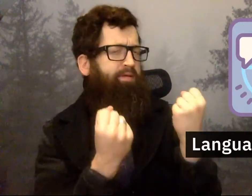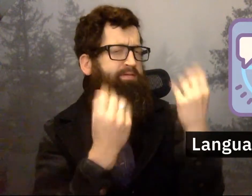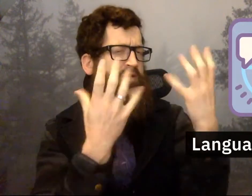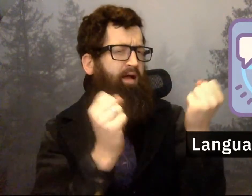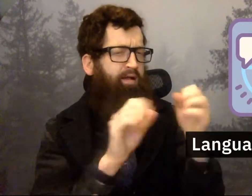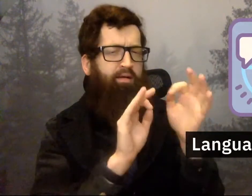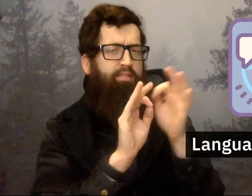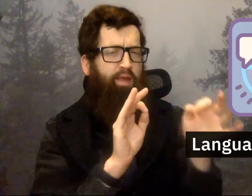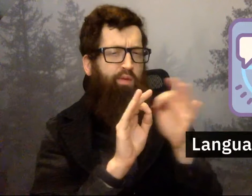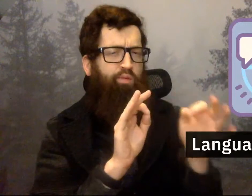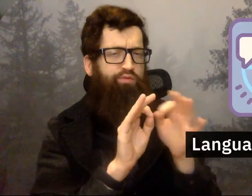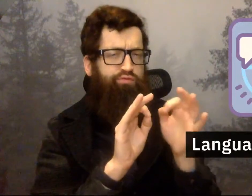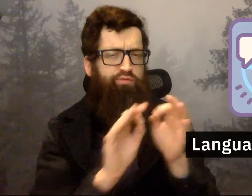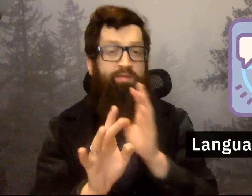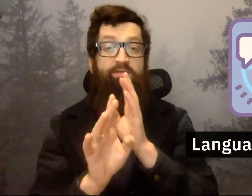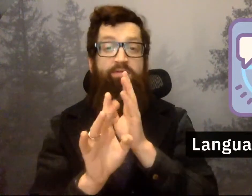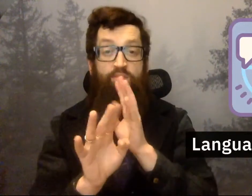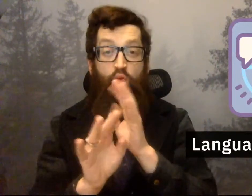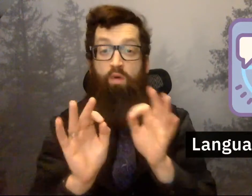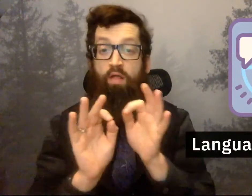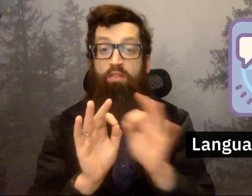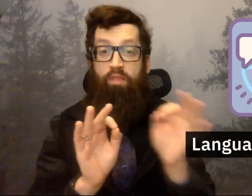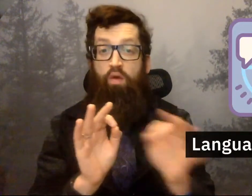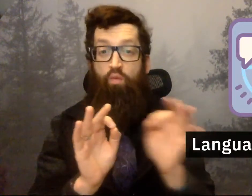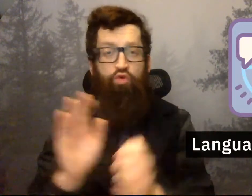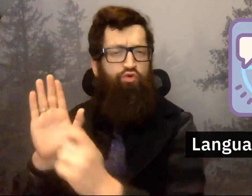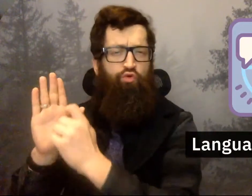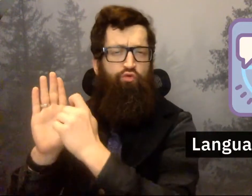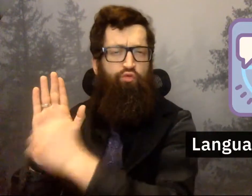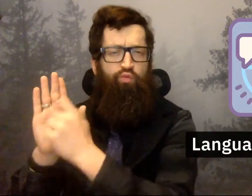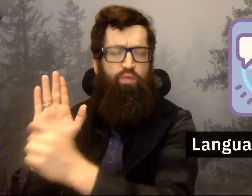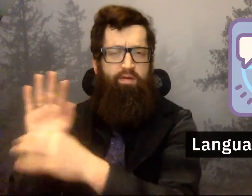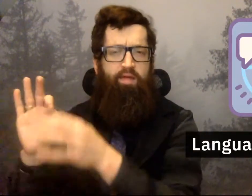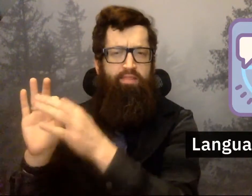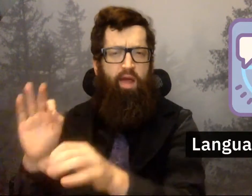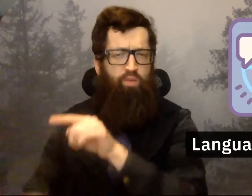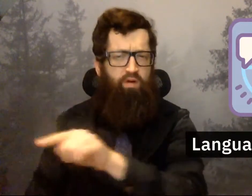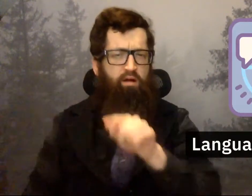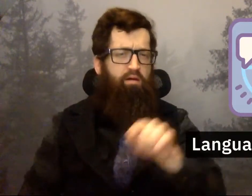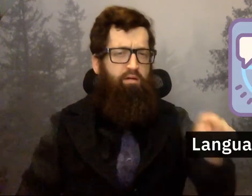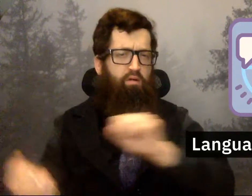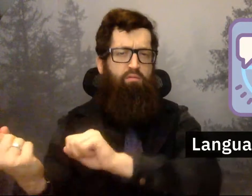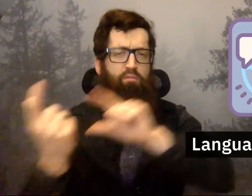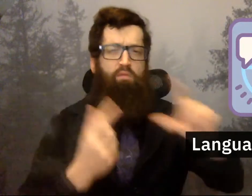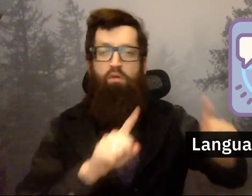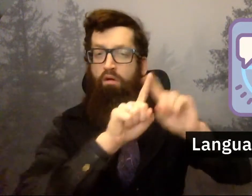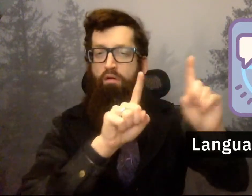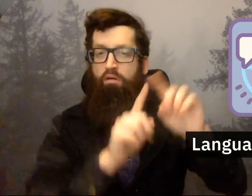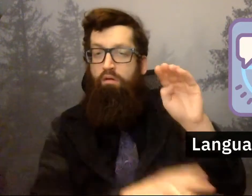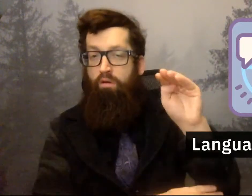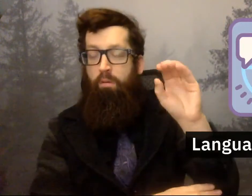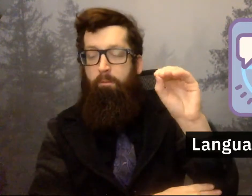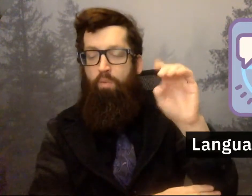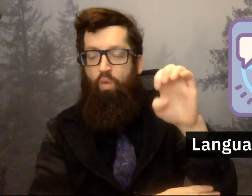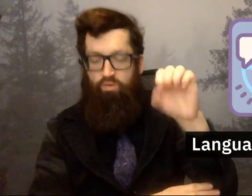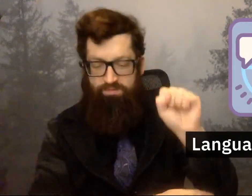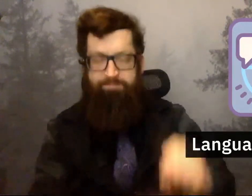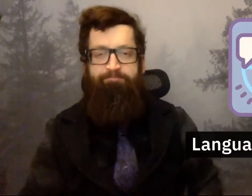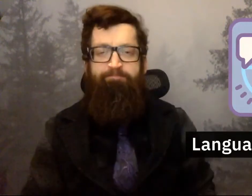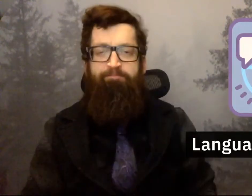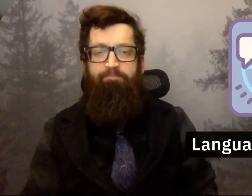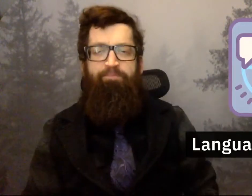For our purposes we'll be talking about three modes: sign language, spoken language and written language.